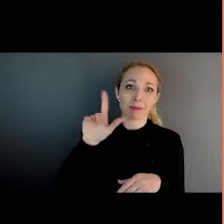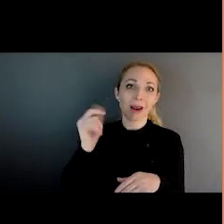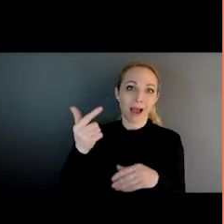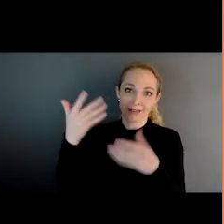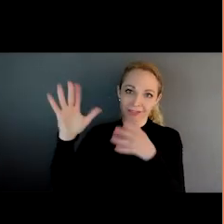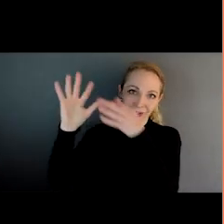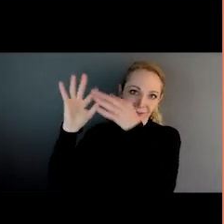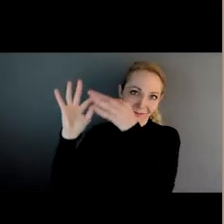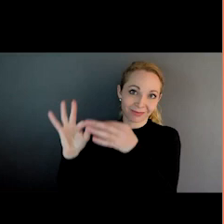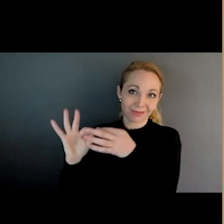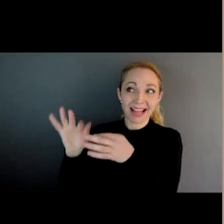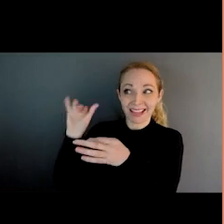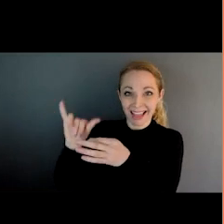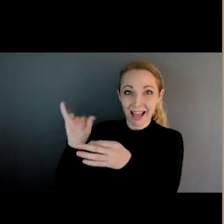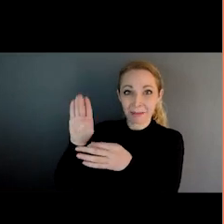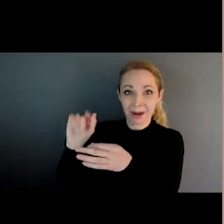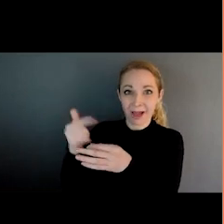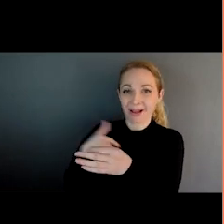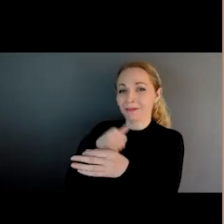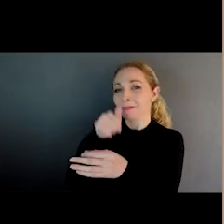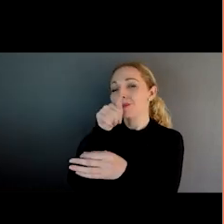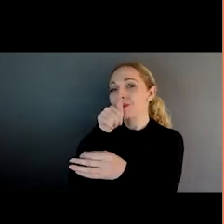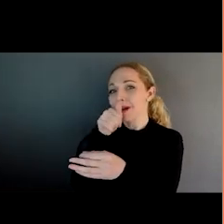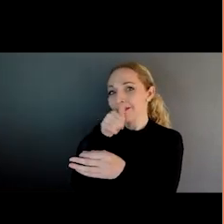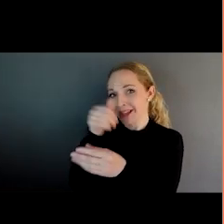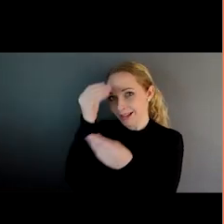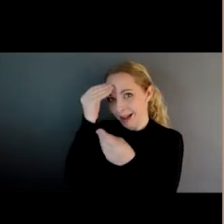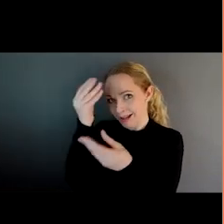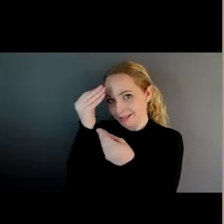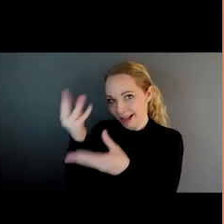BUT YOU CAN ALSO MAKE IT SO THAT PEOPLE CAN SUBSCRIBE TO THAT.